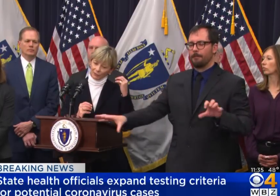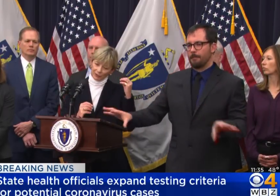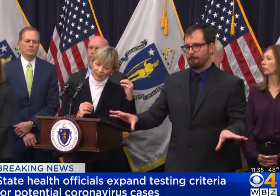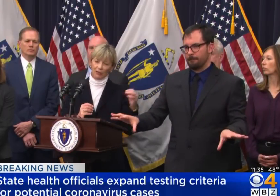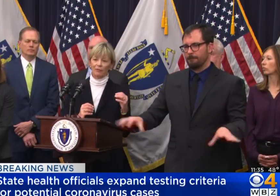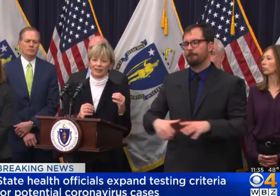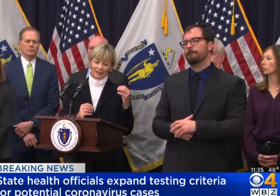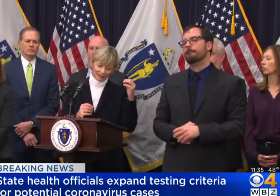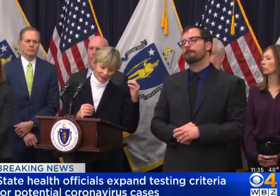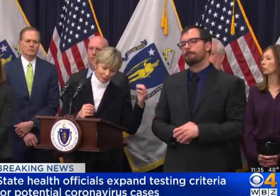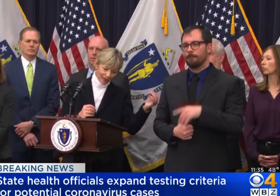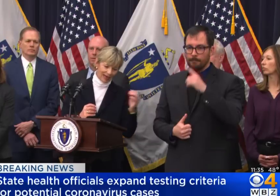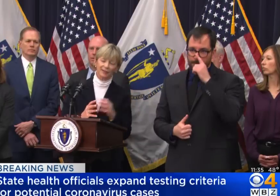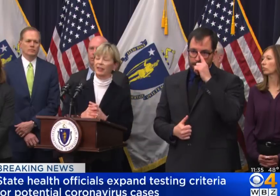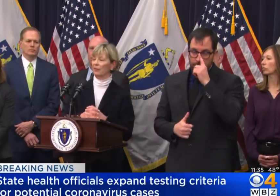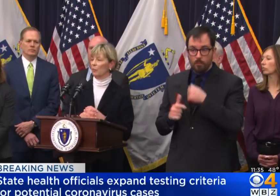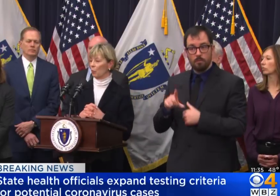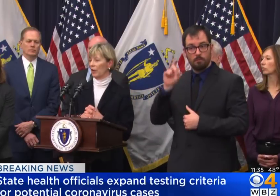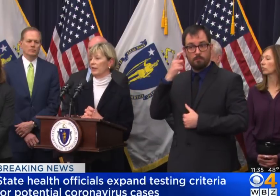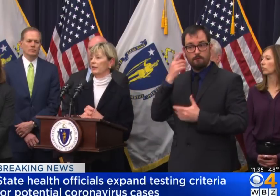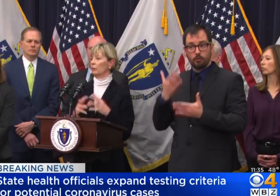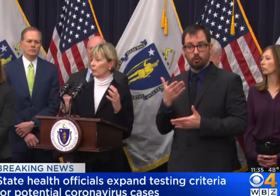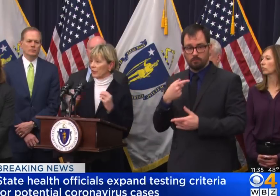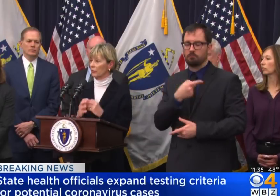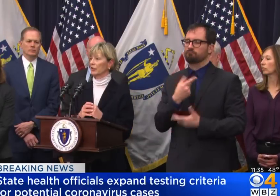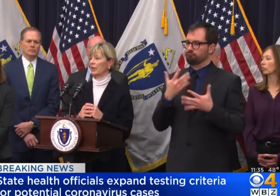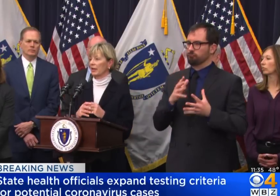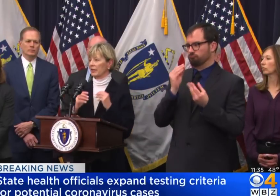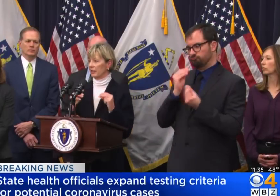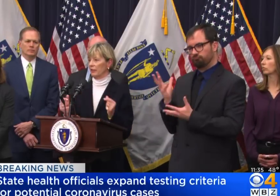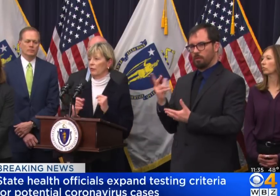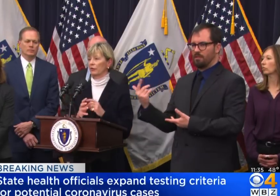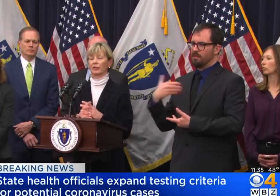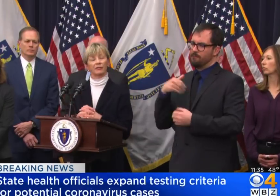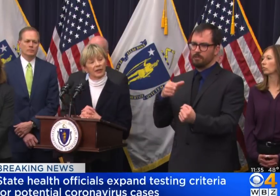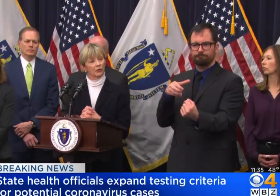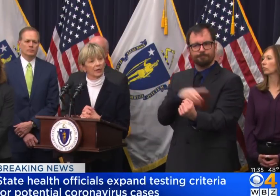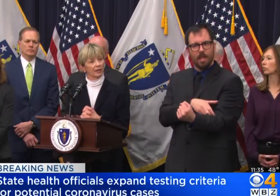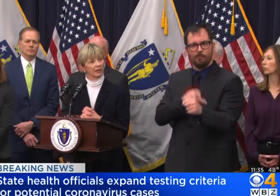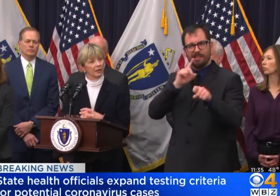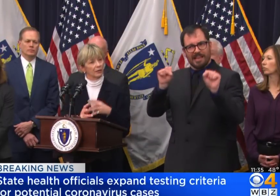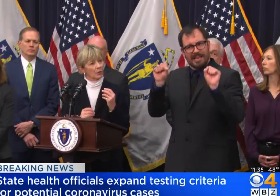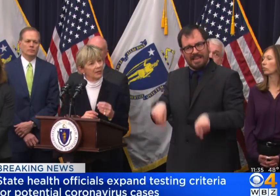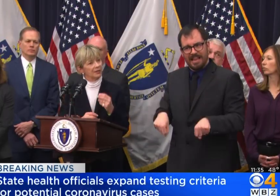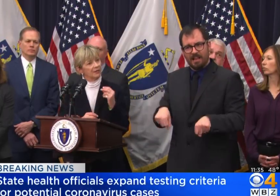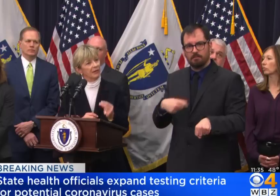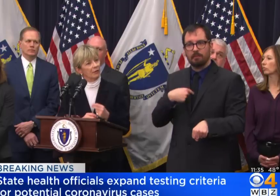IT IS THAT QUICK, NIMBLE DECISION MAKING. AS THE GOVERNMENT SAID, I HAVE